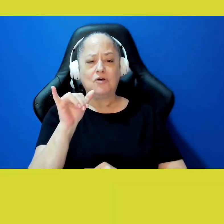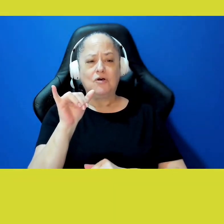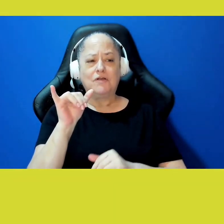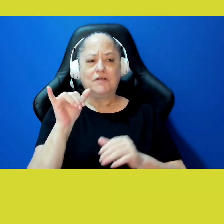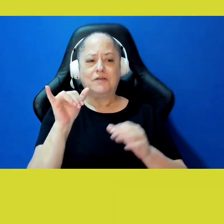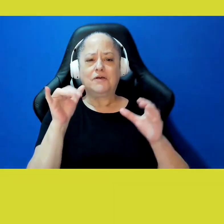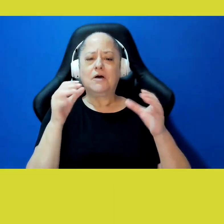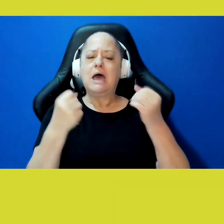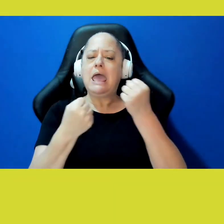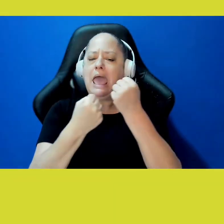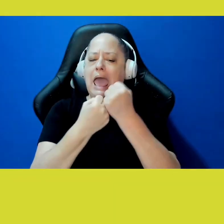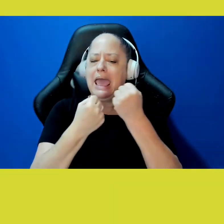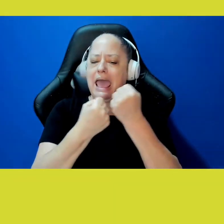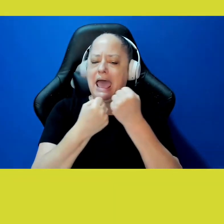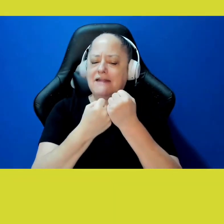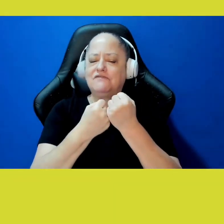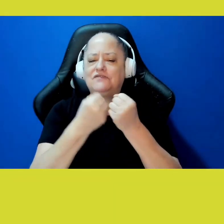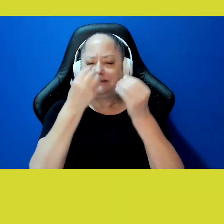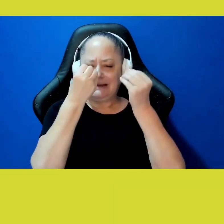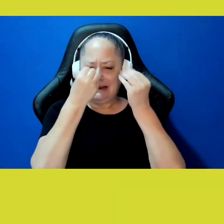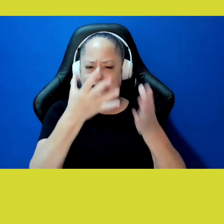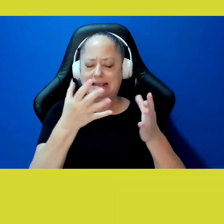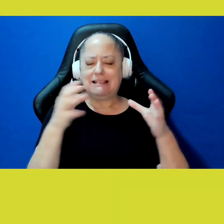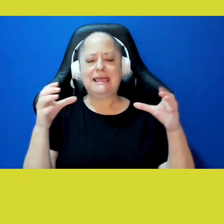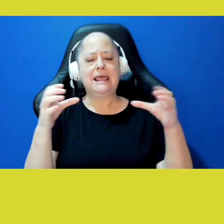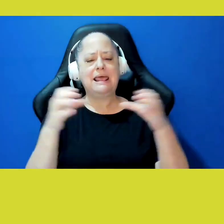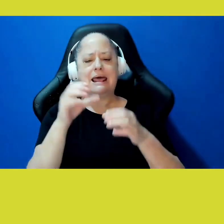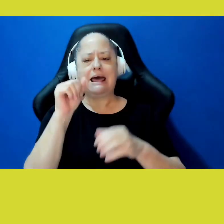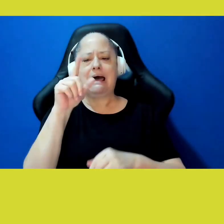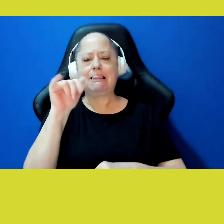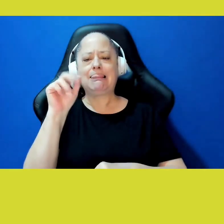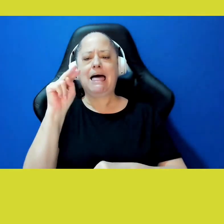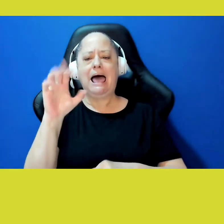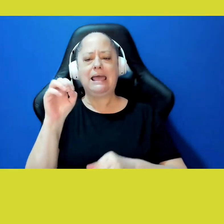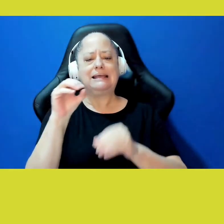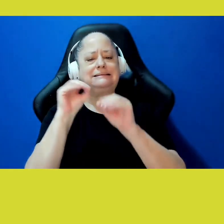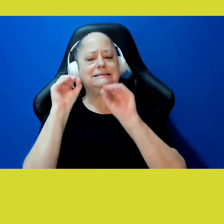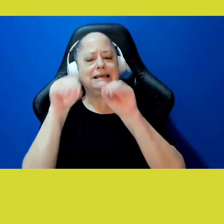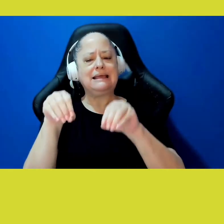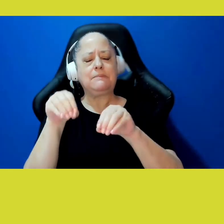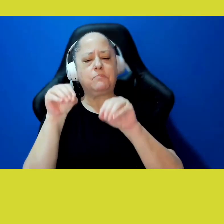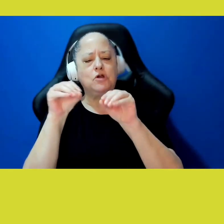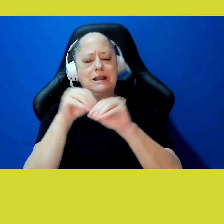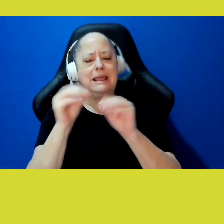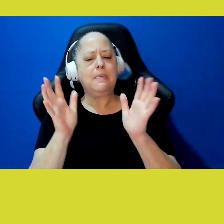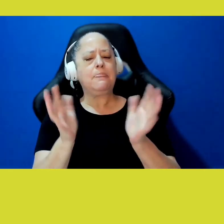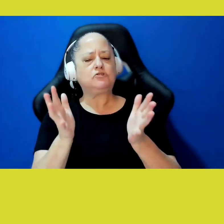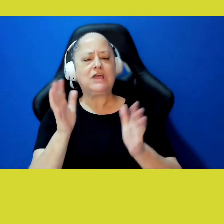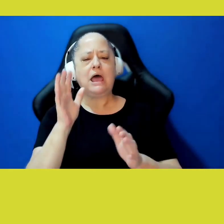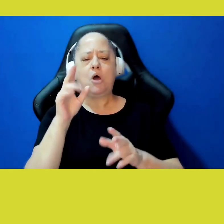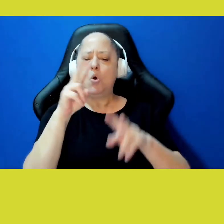information in the chat because we are always looking for folks to to get involved in that way